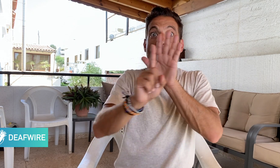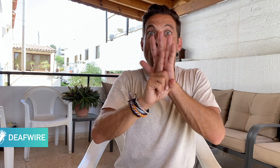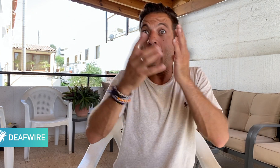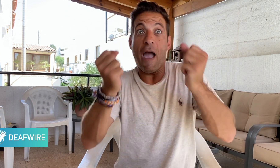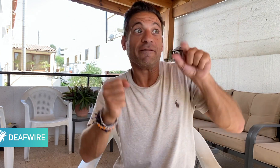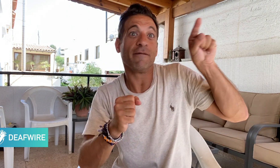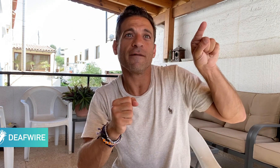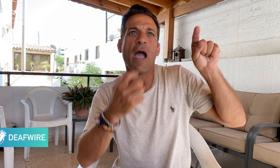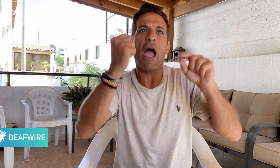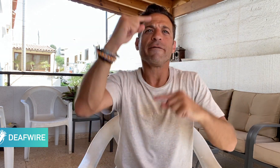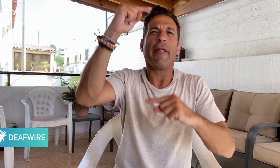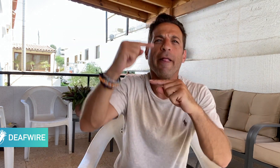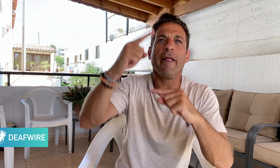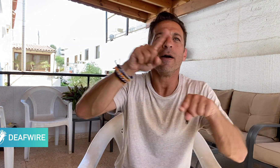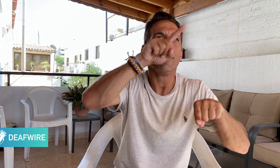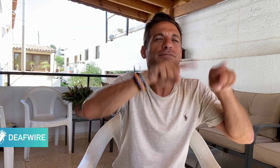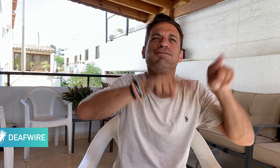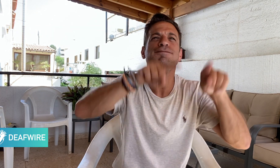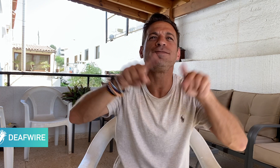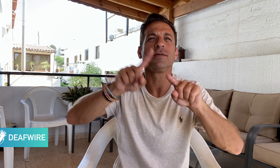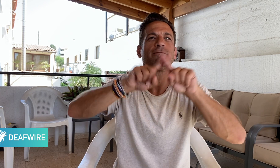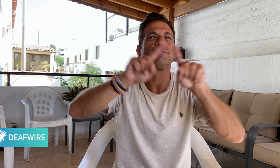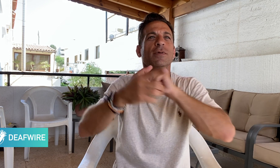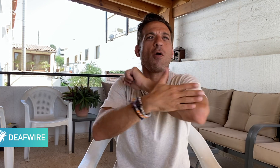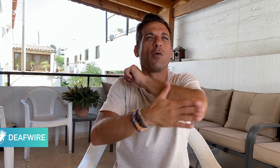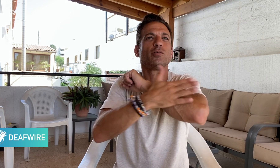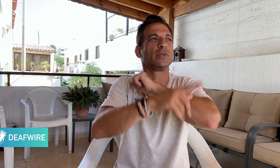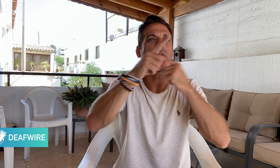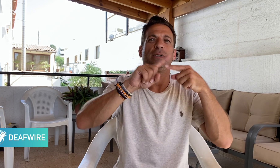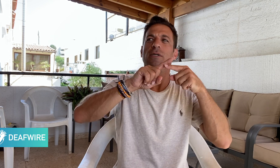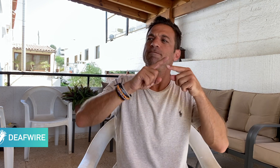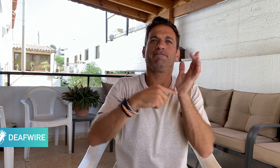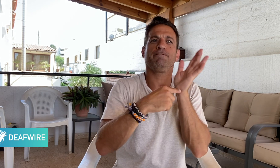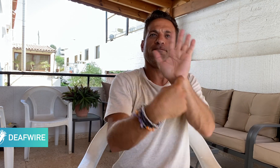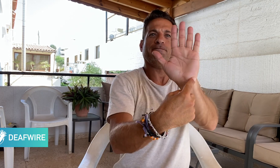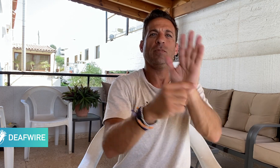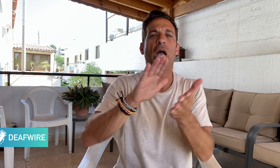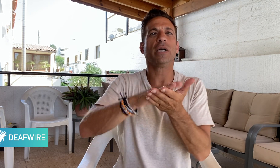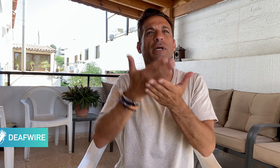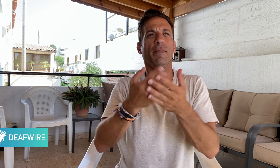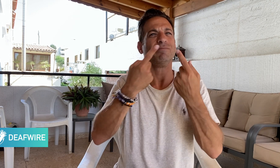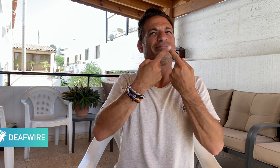shows the interpreter in different ways. Ideally,